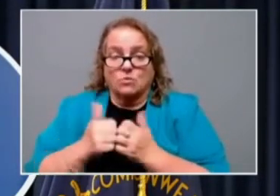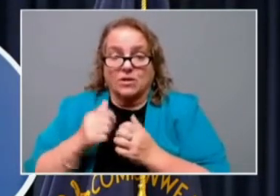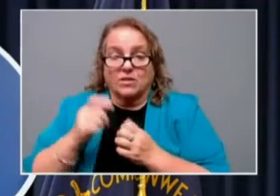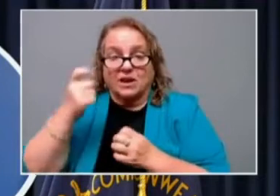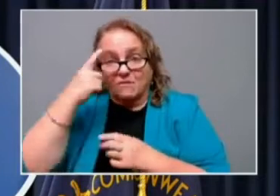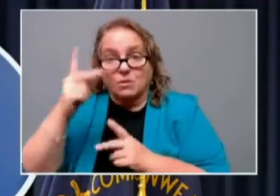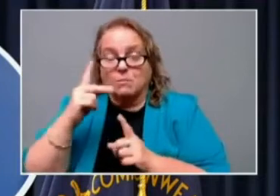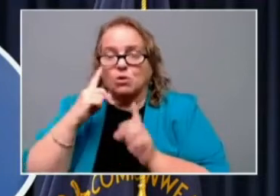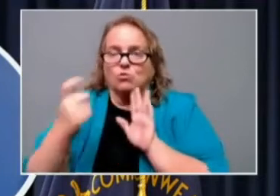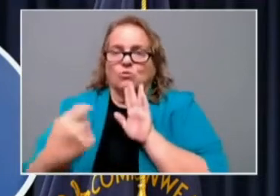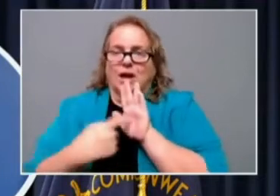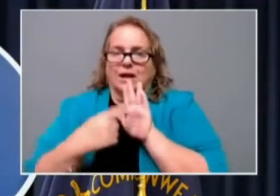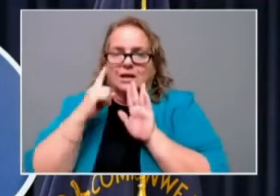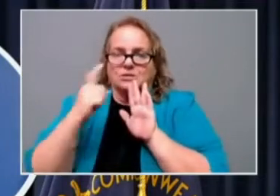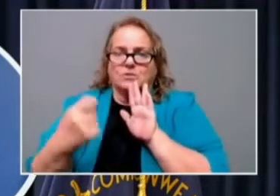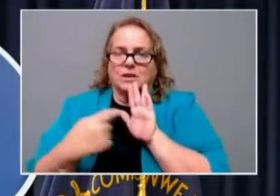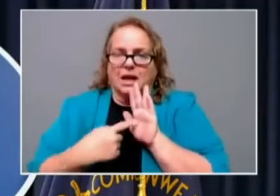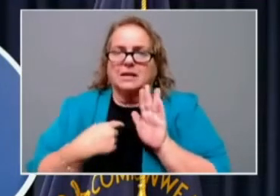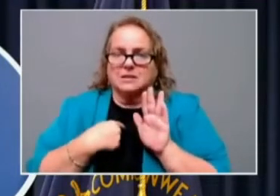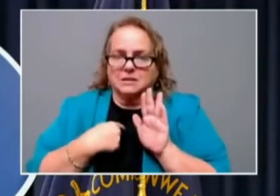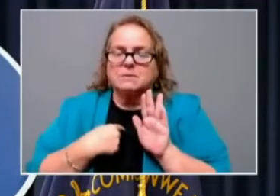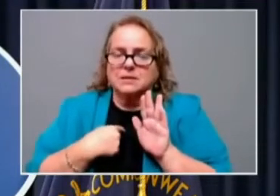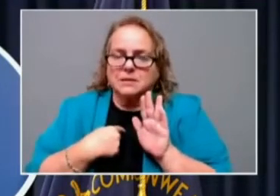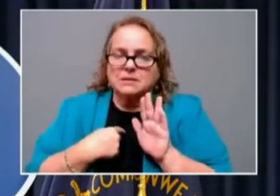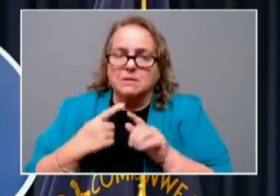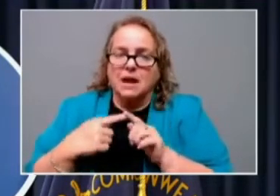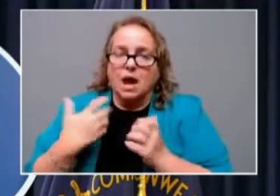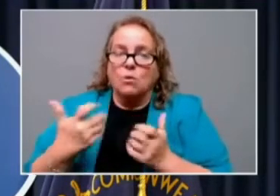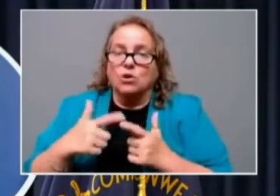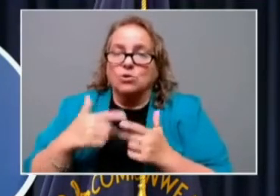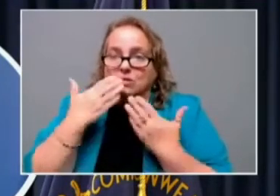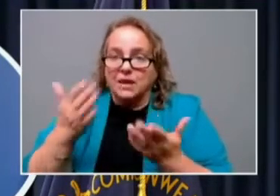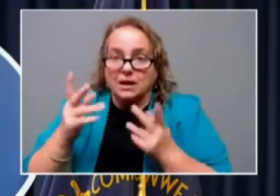want to thank folks. People have been kind, they've been supportive, your